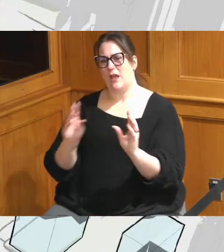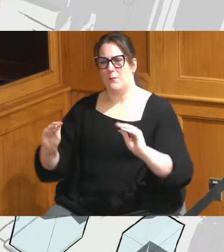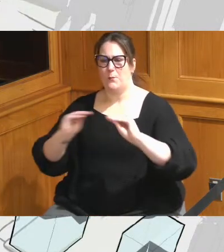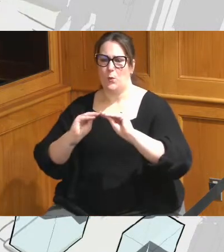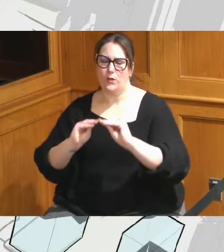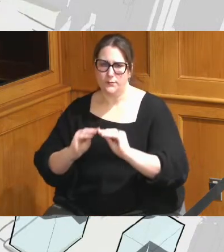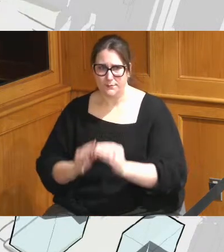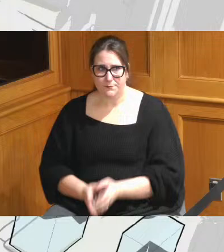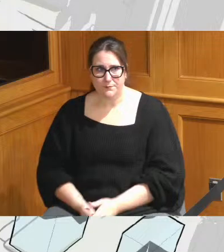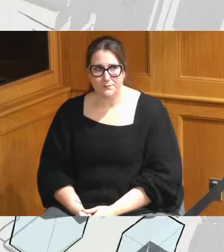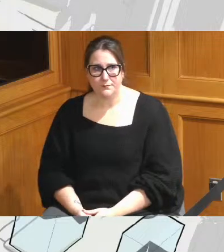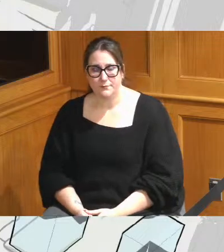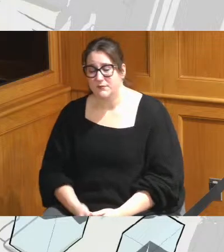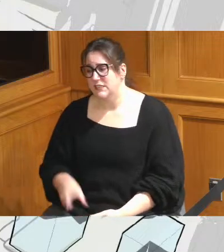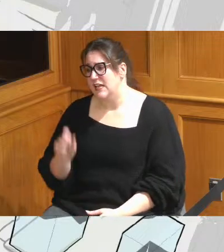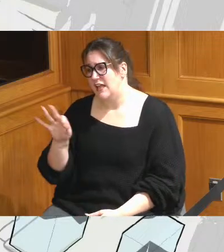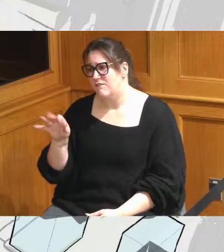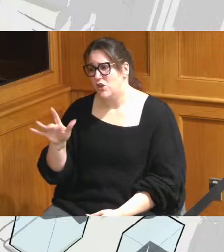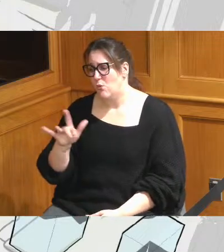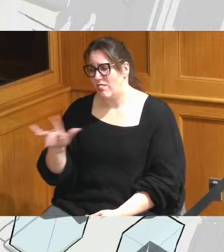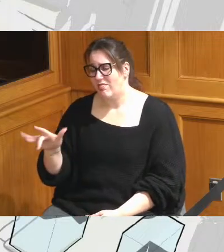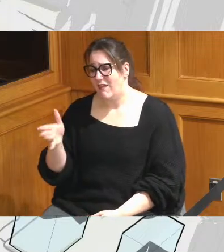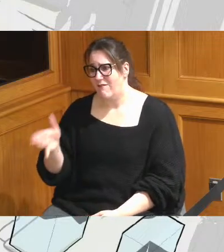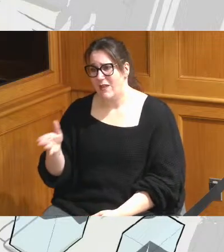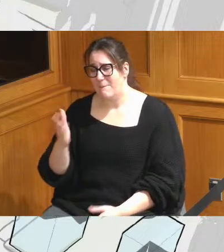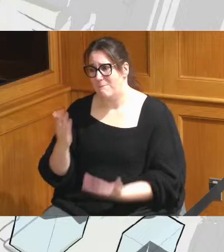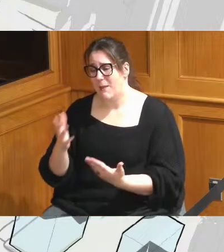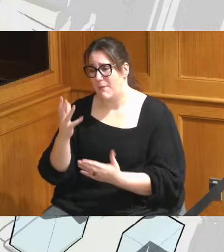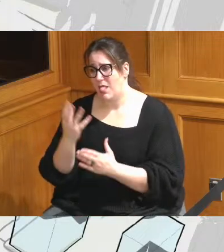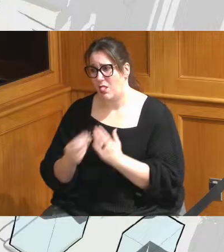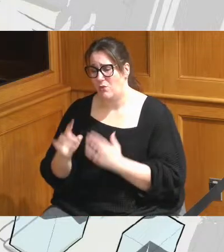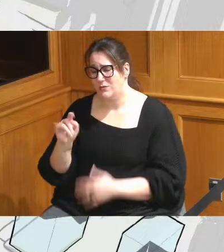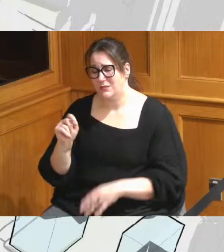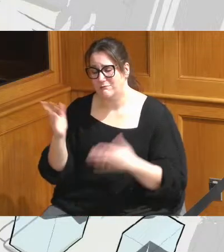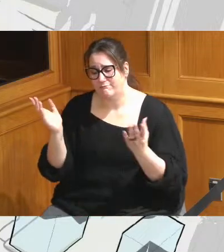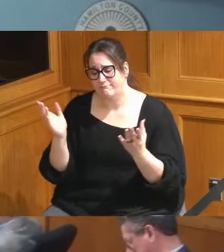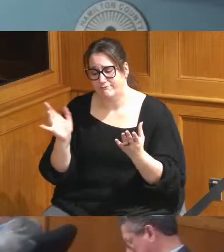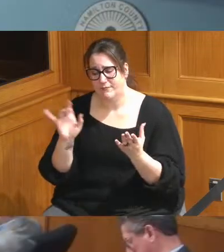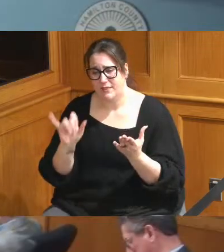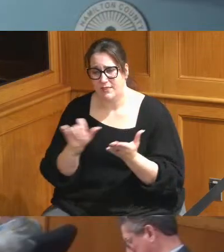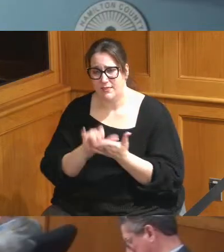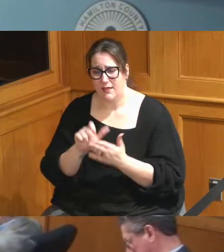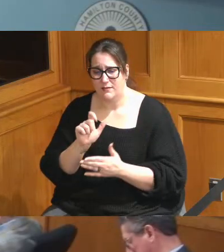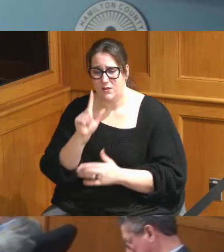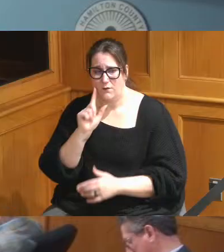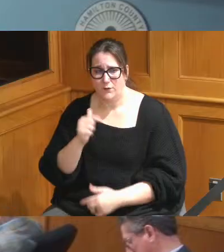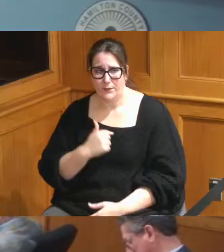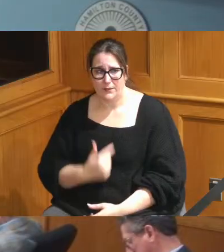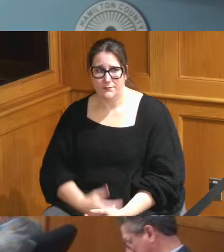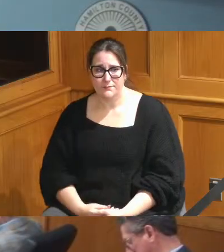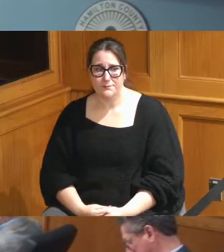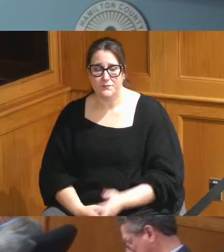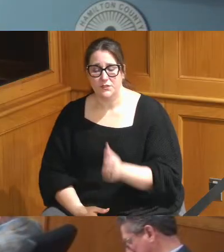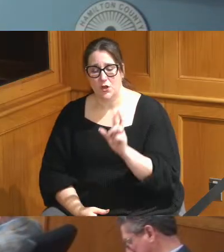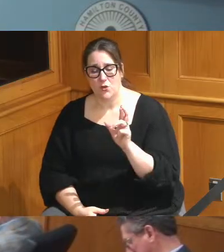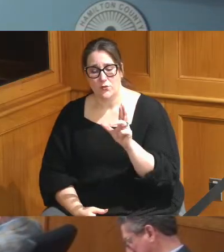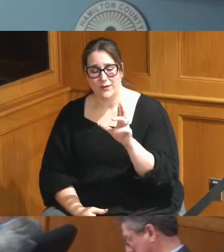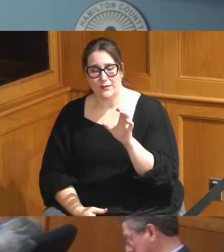We leave it out. It may get lost. Yeah. Thank you. that's all I have. Thank you, Commissioner Reece.